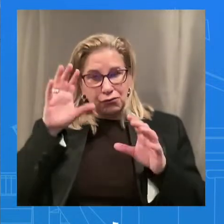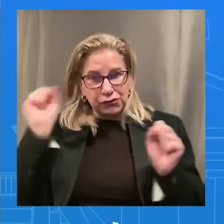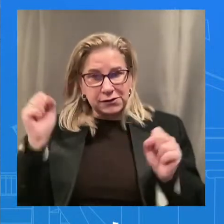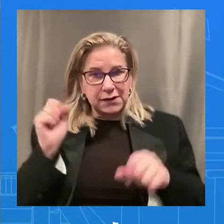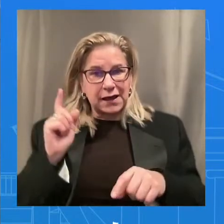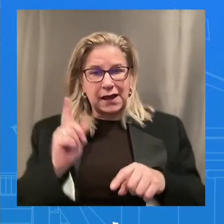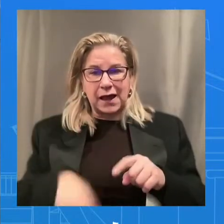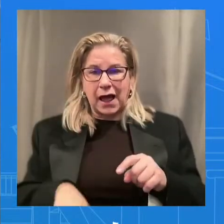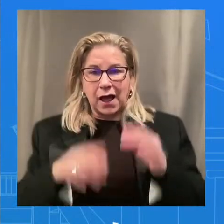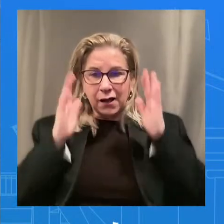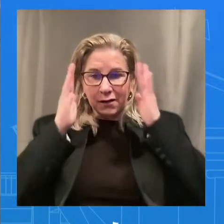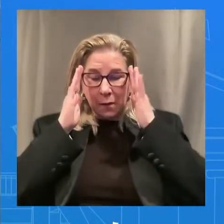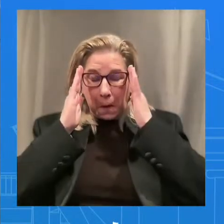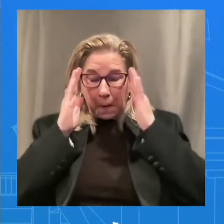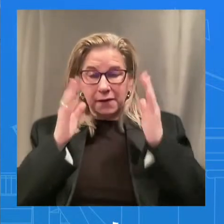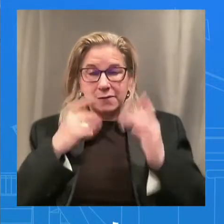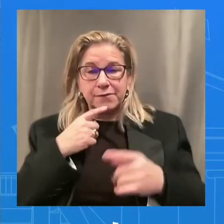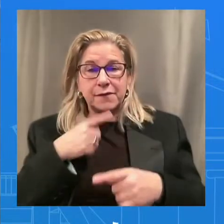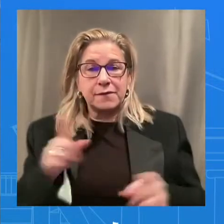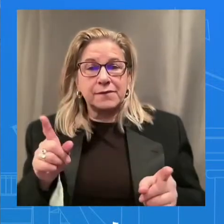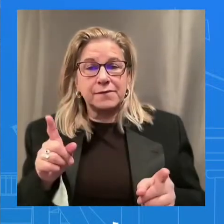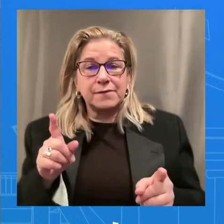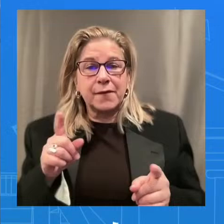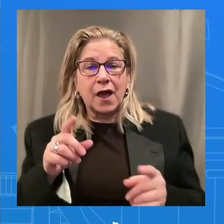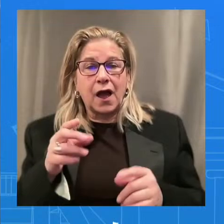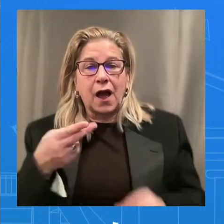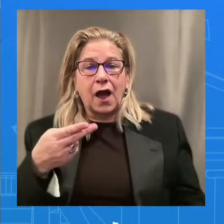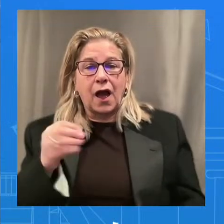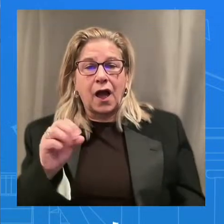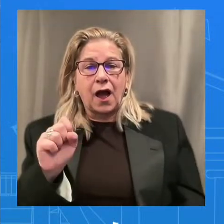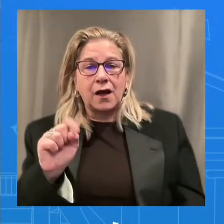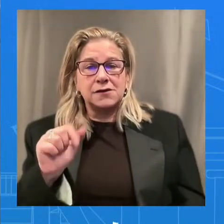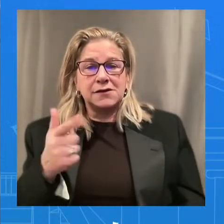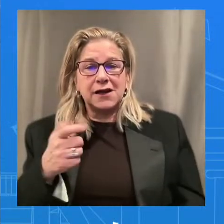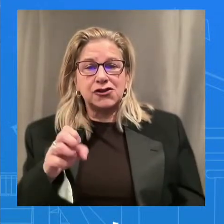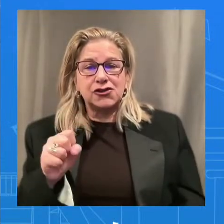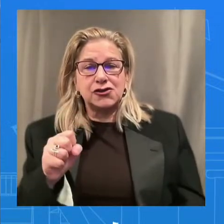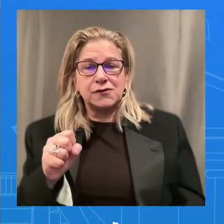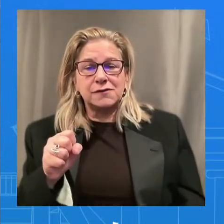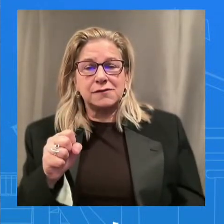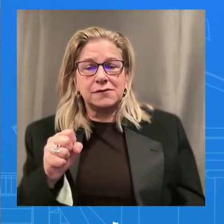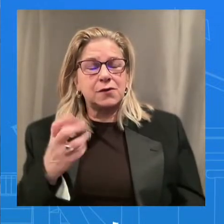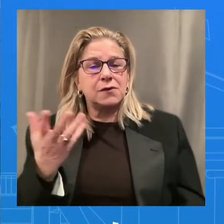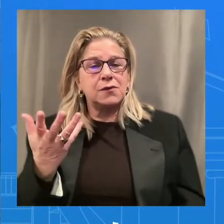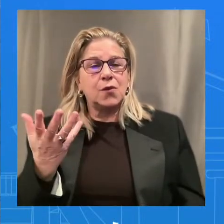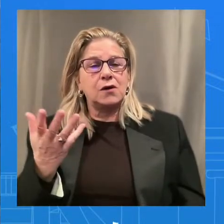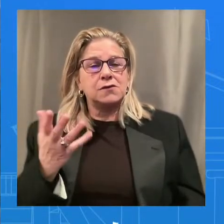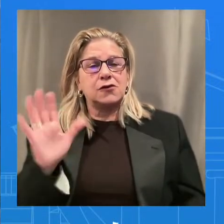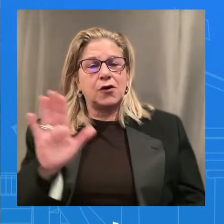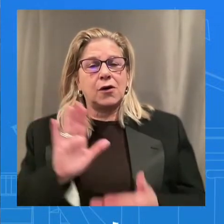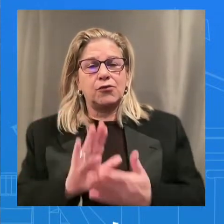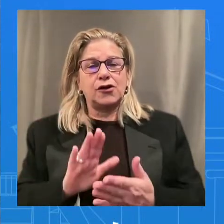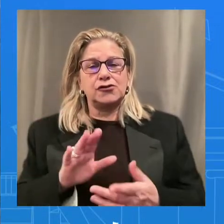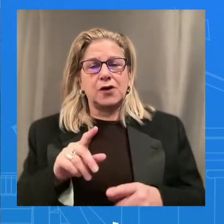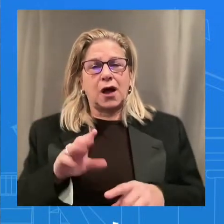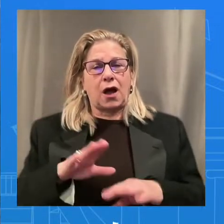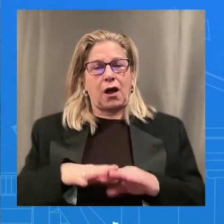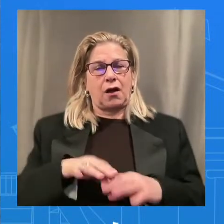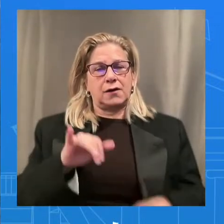but were there lessons from that or a different approach to try to avoid that kind of a repeat? What is the unity piece?